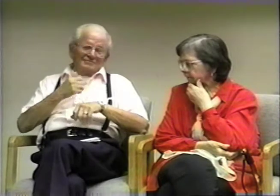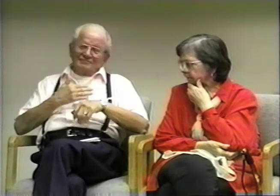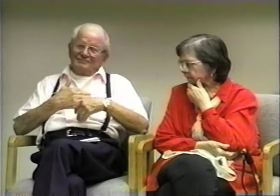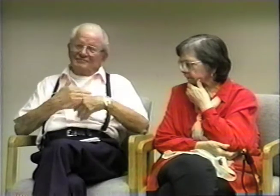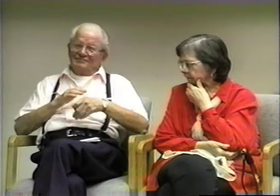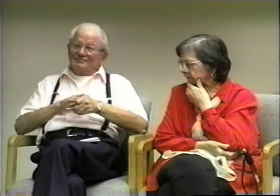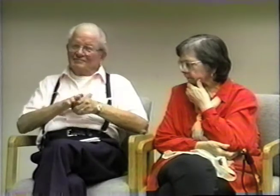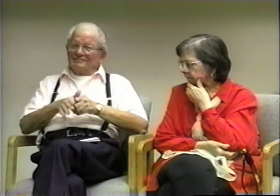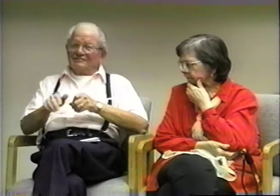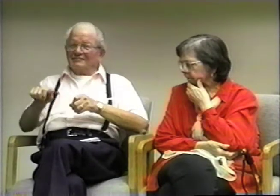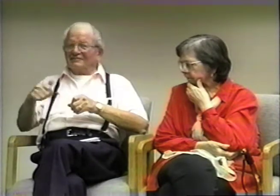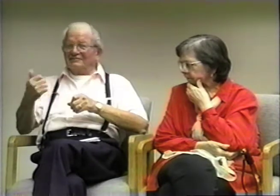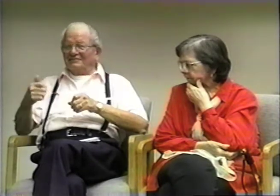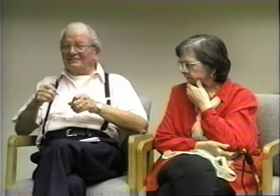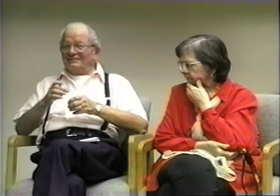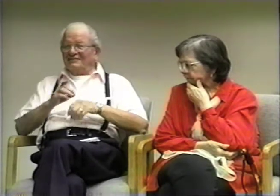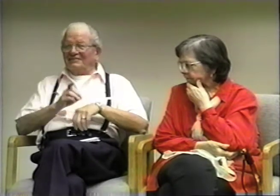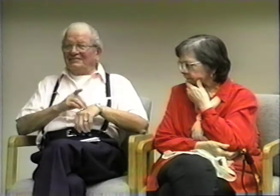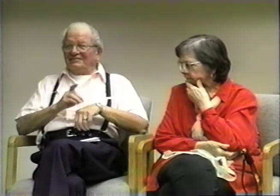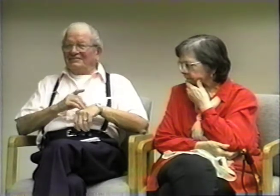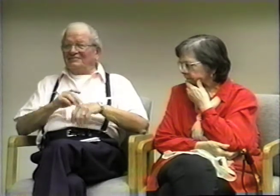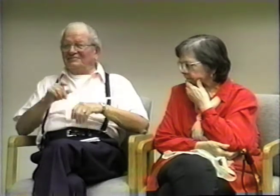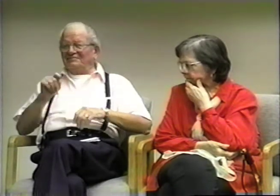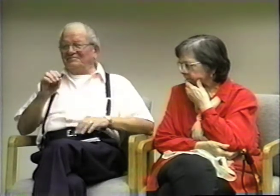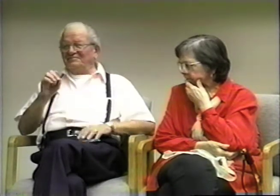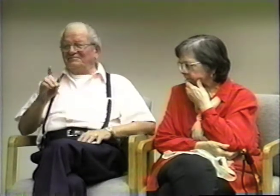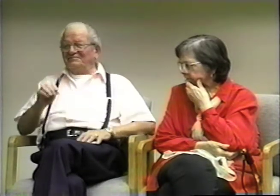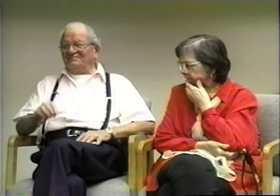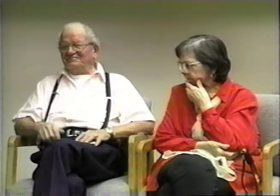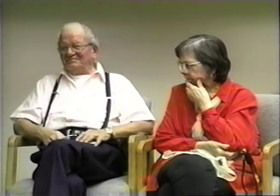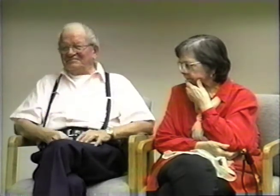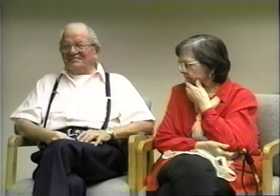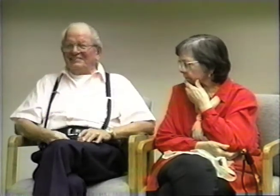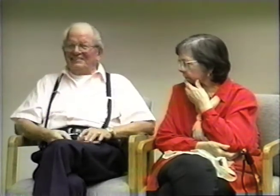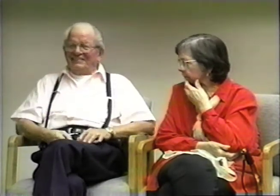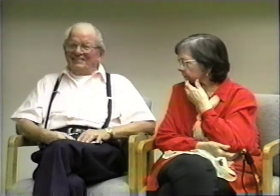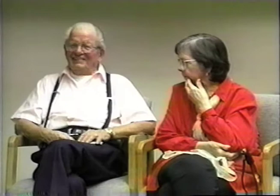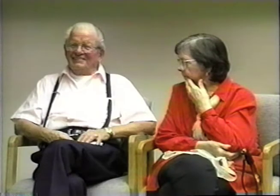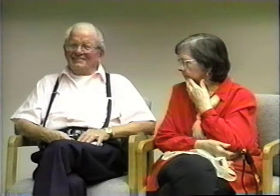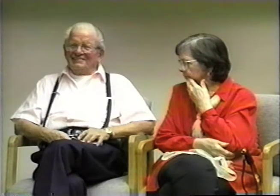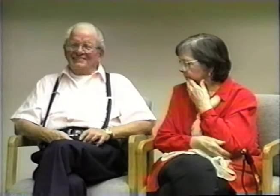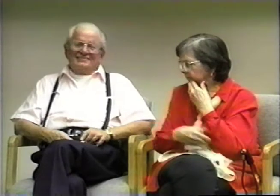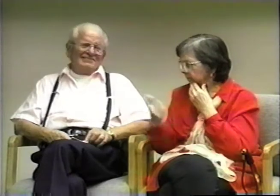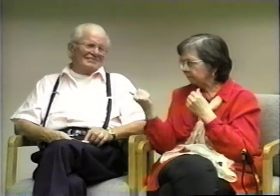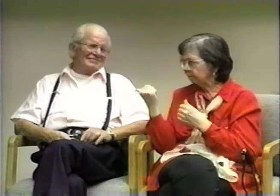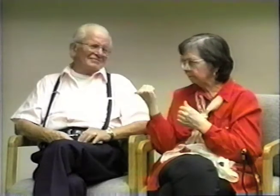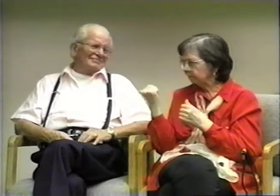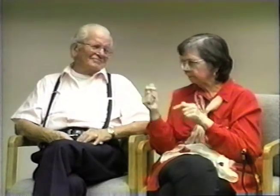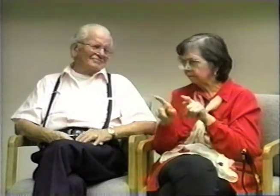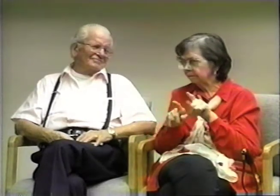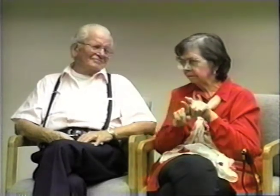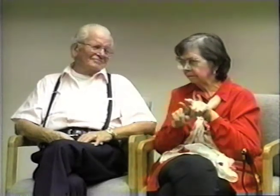and let Kathleen do her thing.